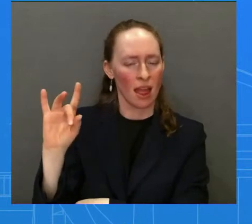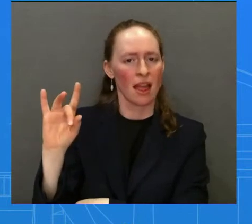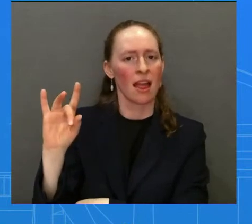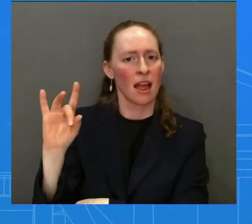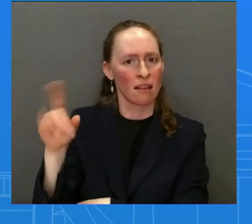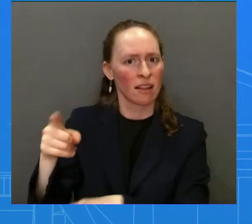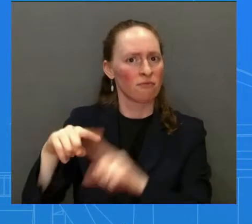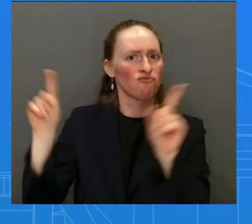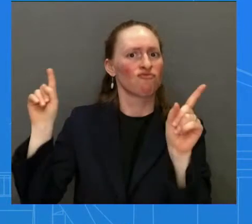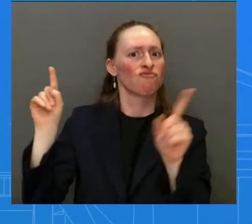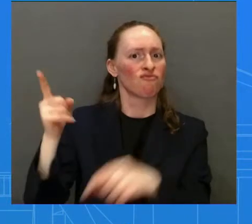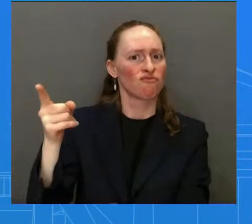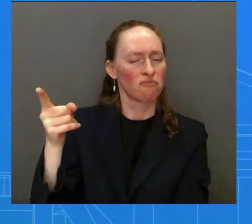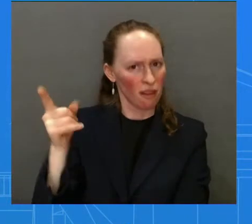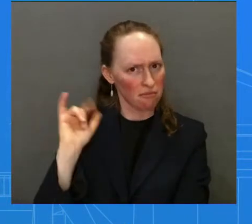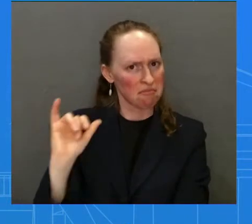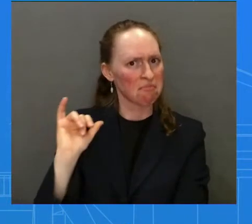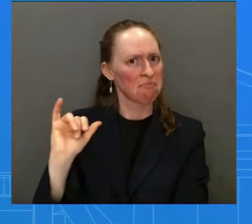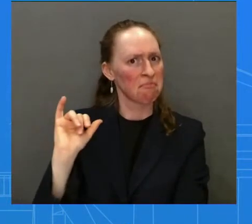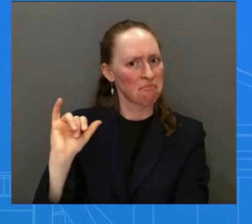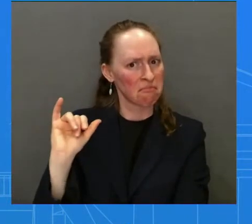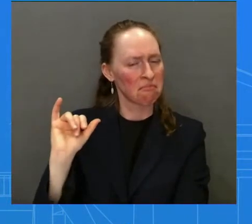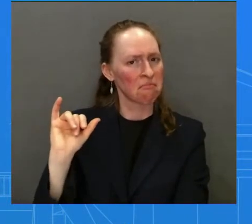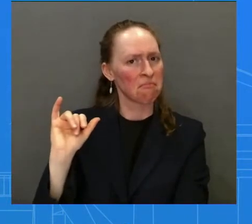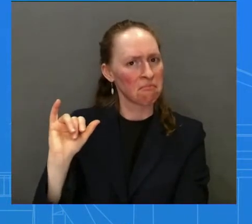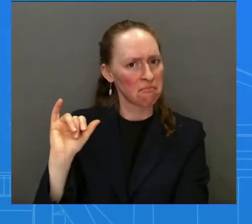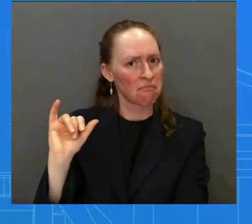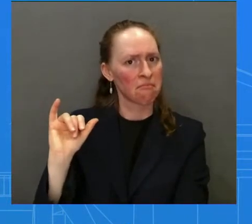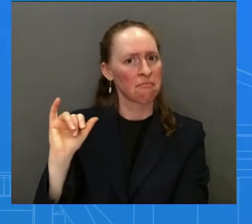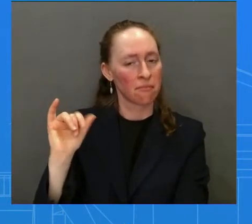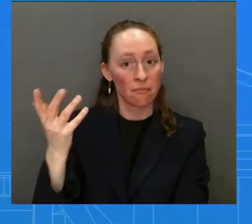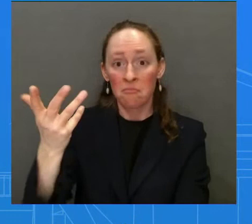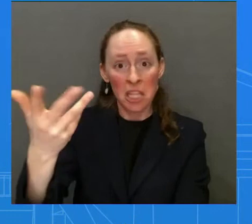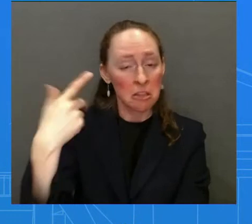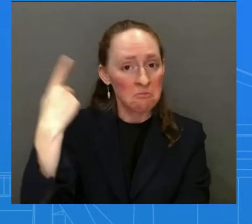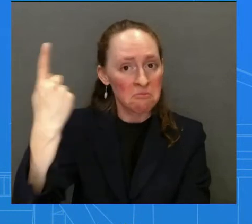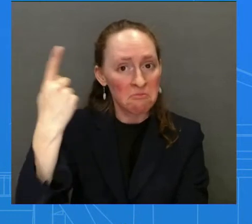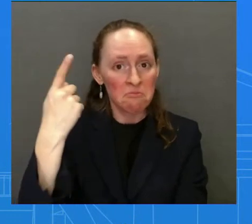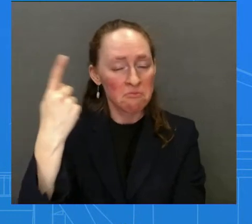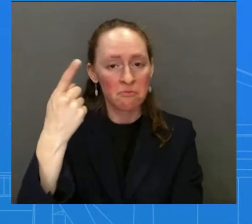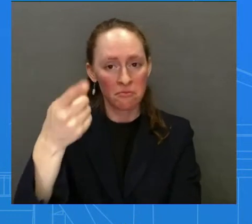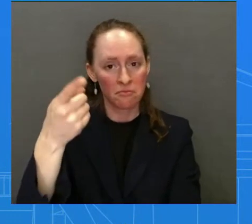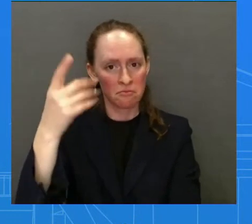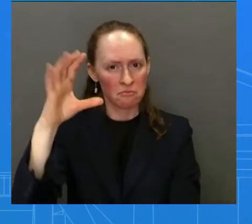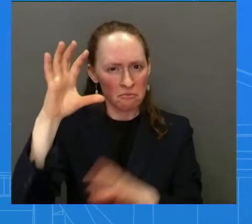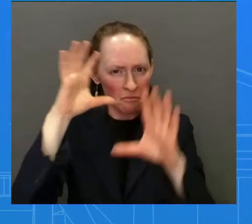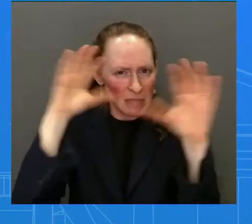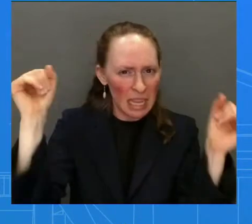that when looking for a new way to talk about gun violence -- we've been through Sandy Hook in the Obama years,